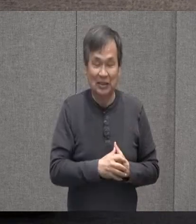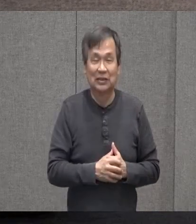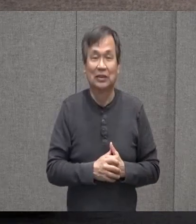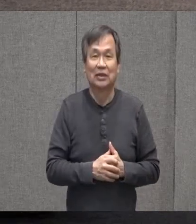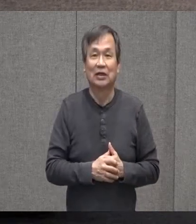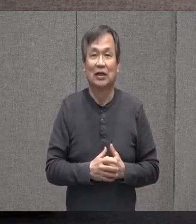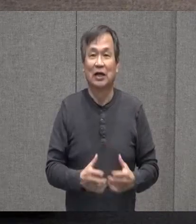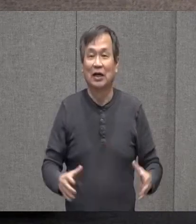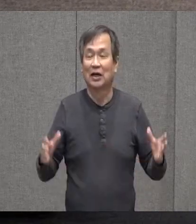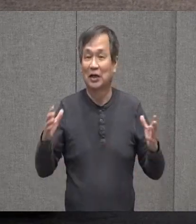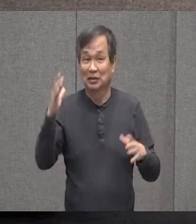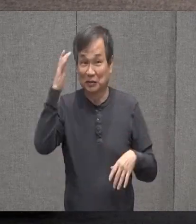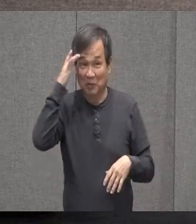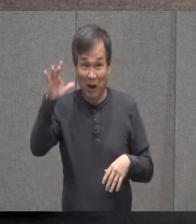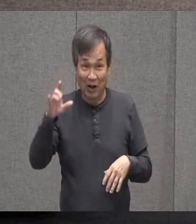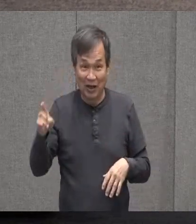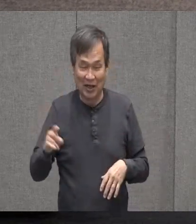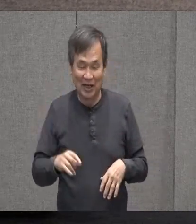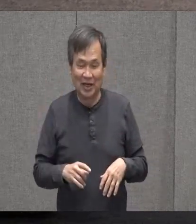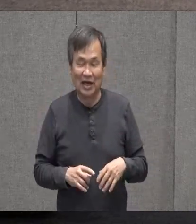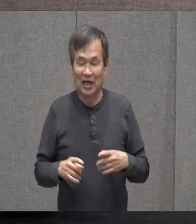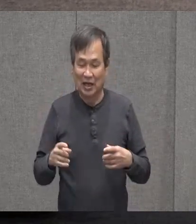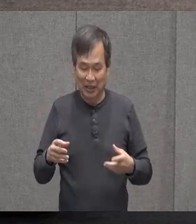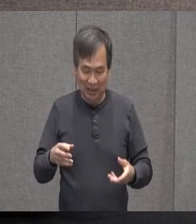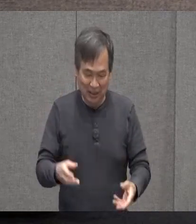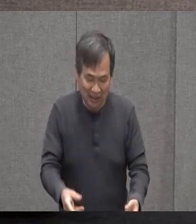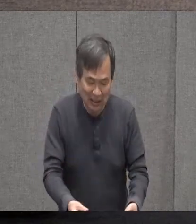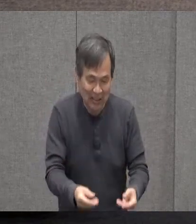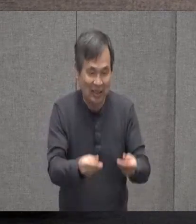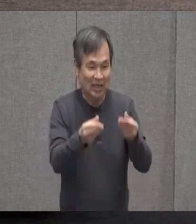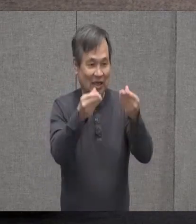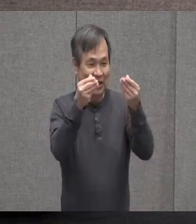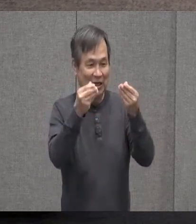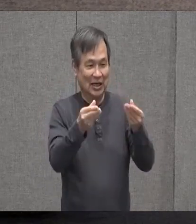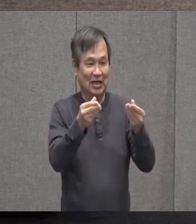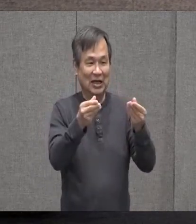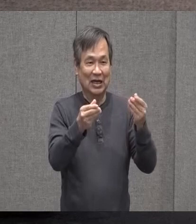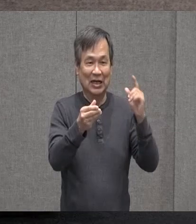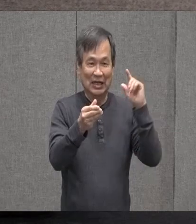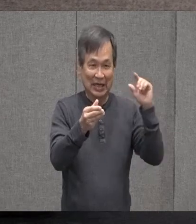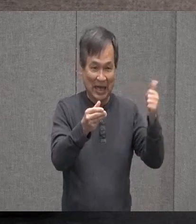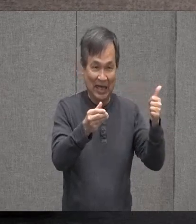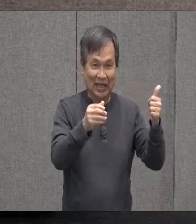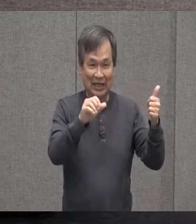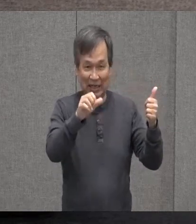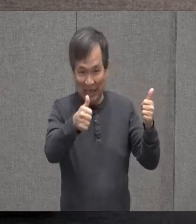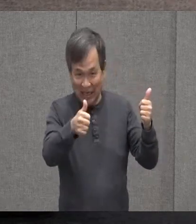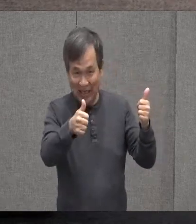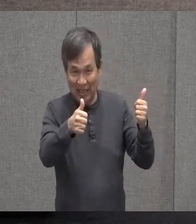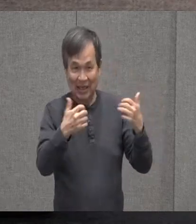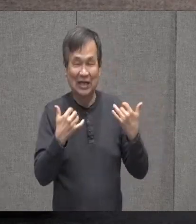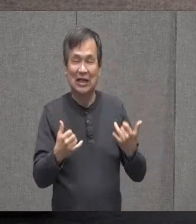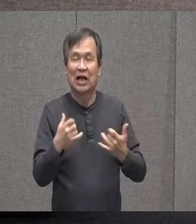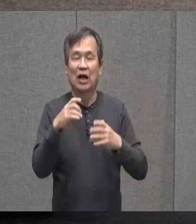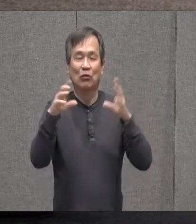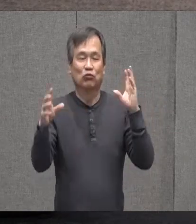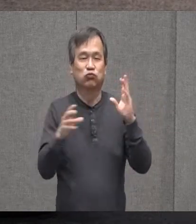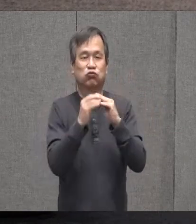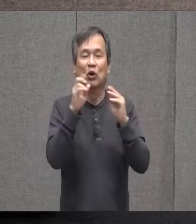What a great idea. She pulled out two purses with 10 coins in each. So now they have 20 coins!